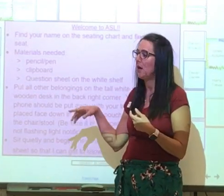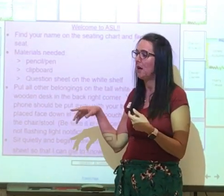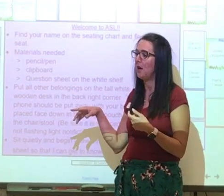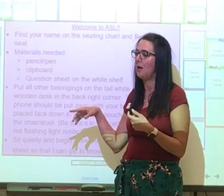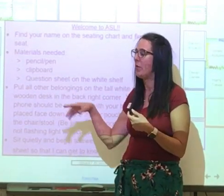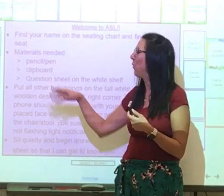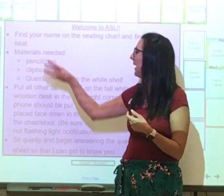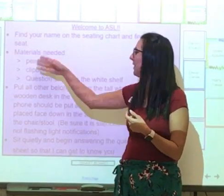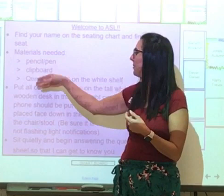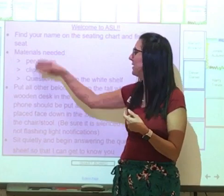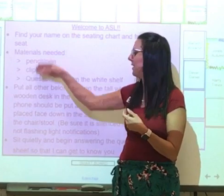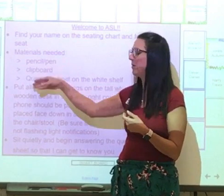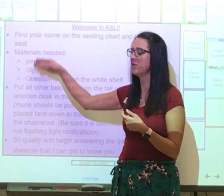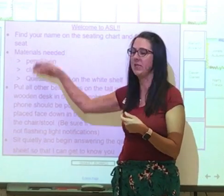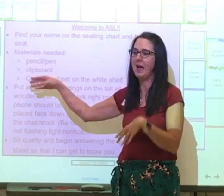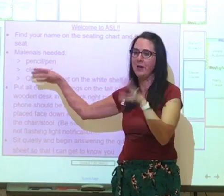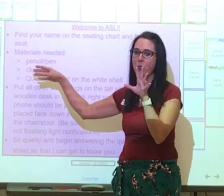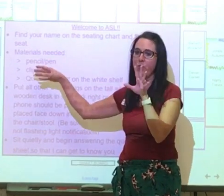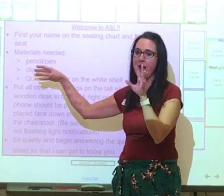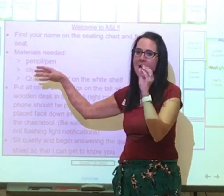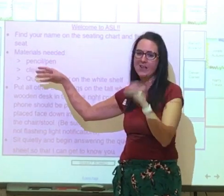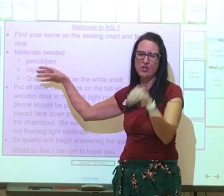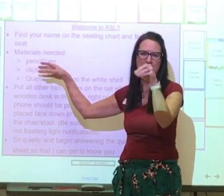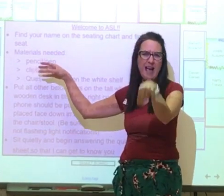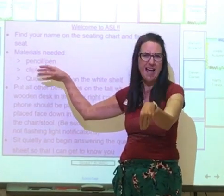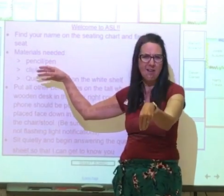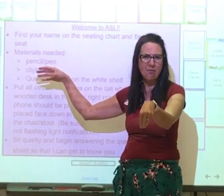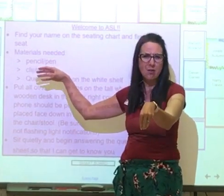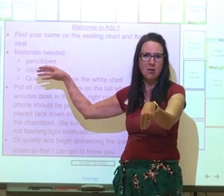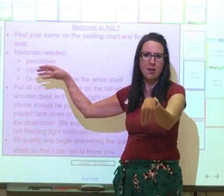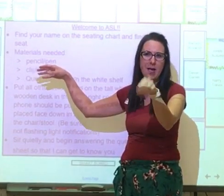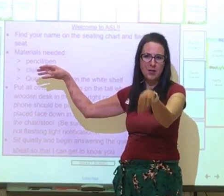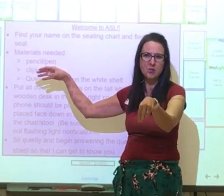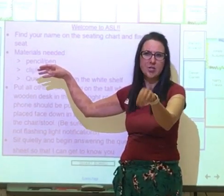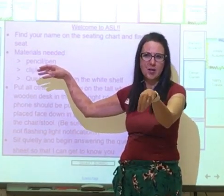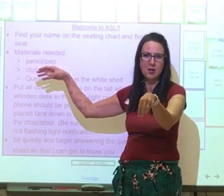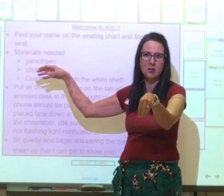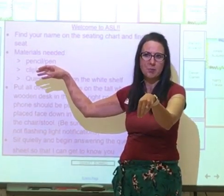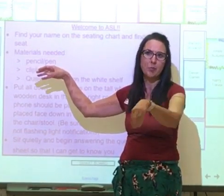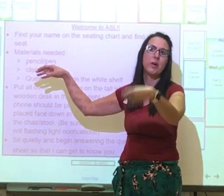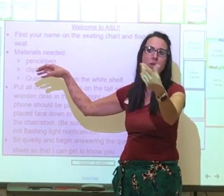any of the material that that I asked you to have at your chair we're not